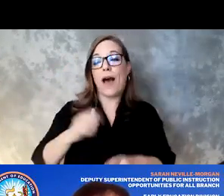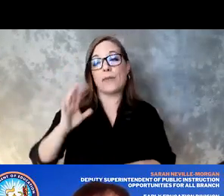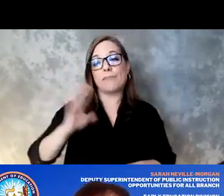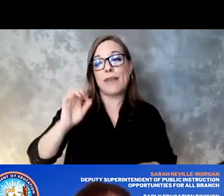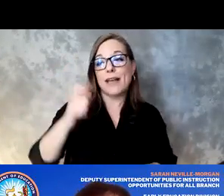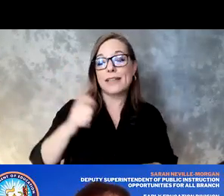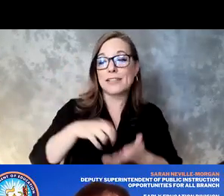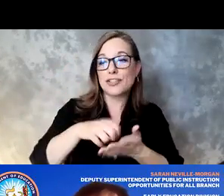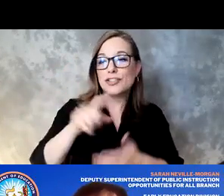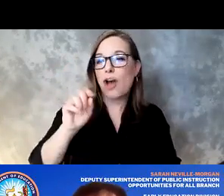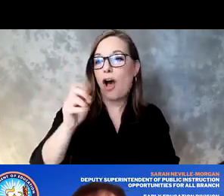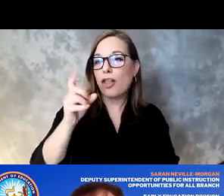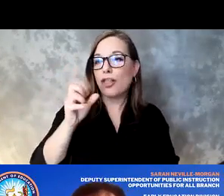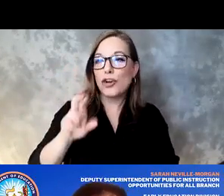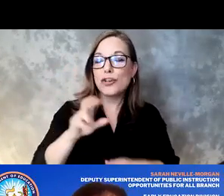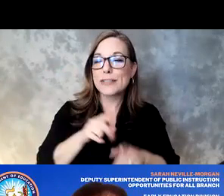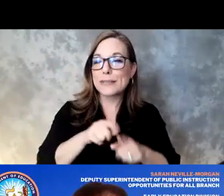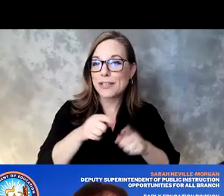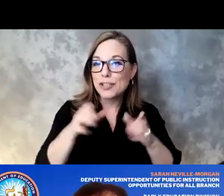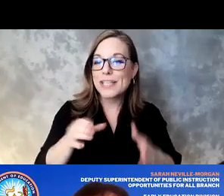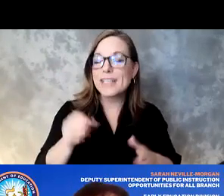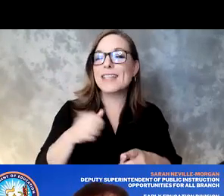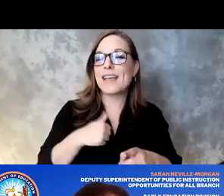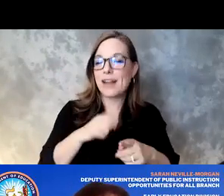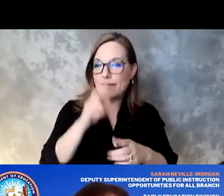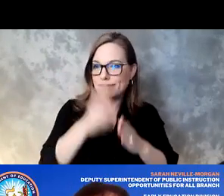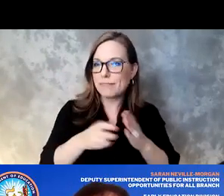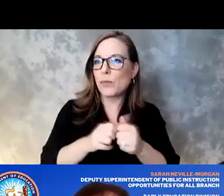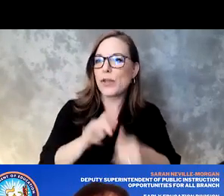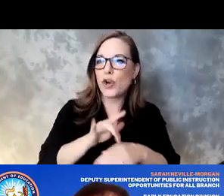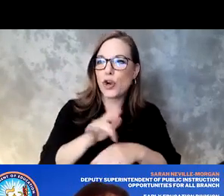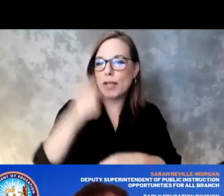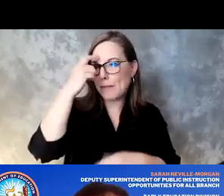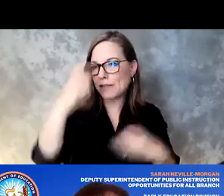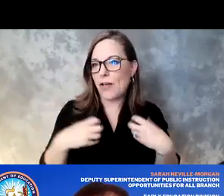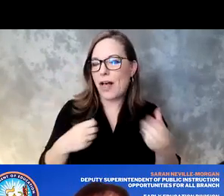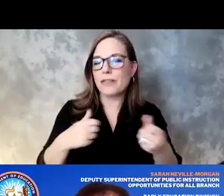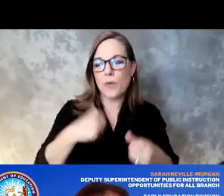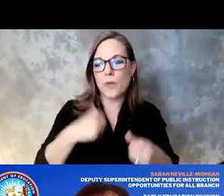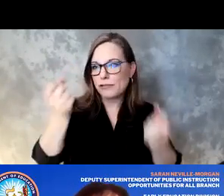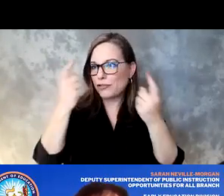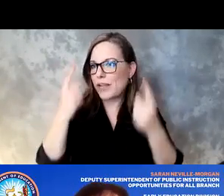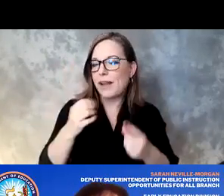a lot with early mental health. I understand and a lot of my team does the value and the